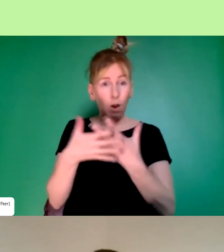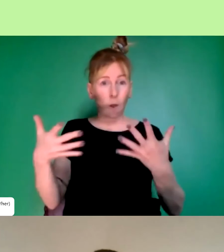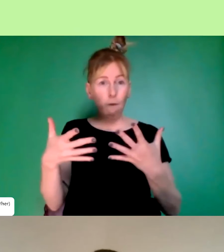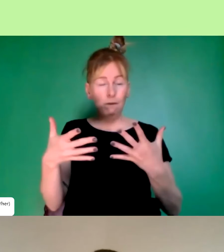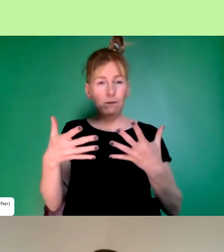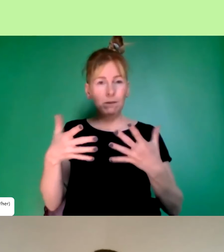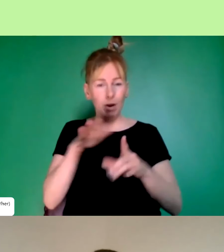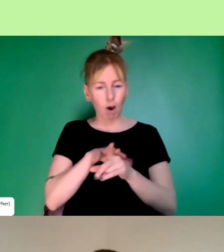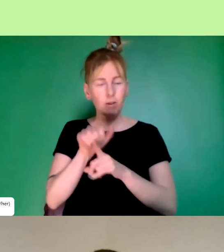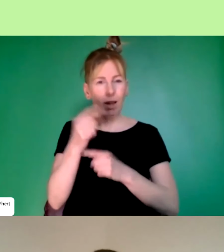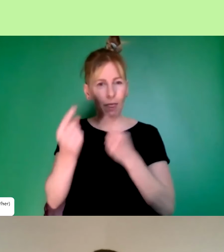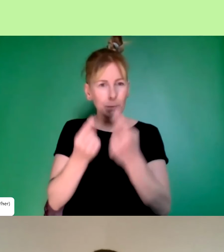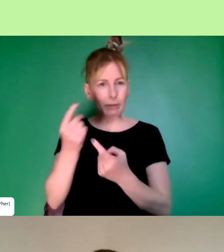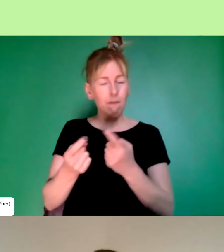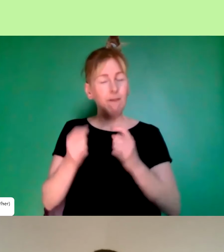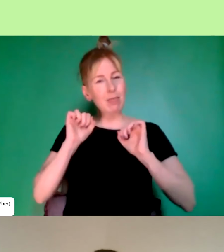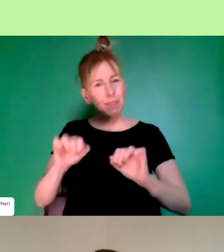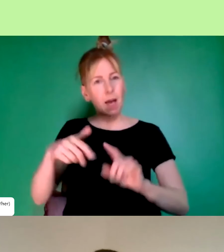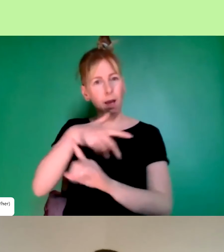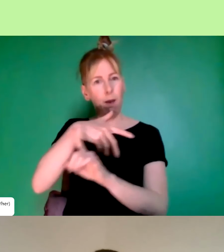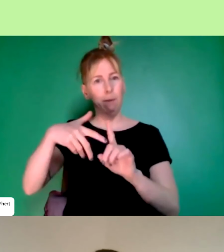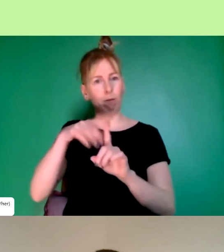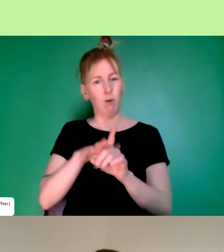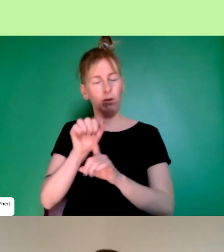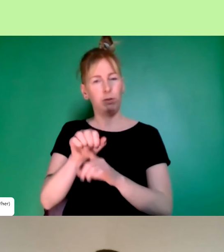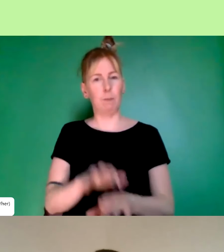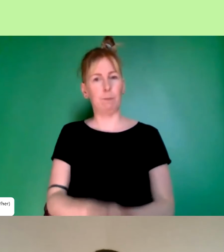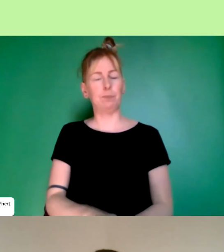mention money, the first moment you are in conversation with someone because that